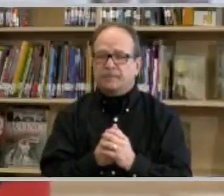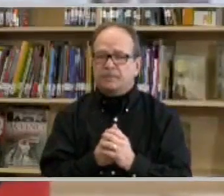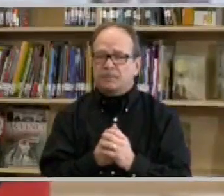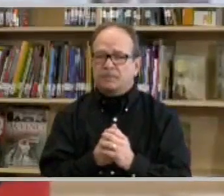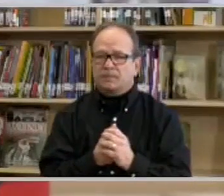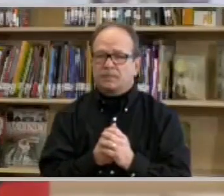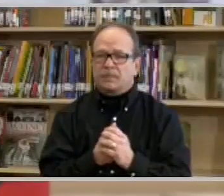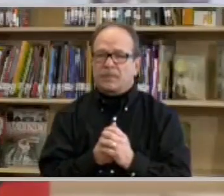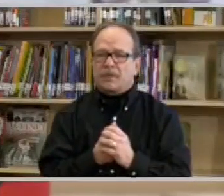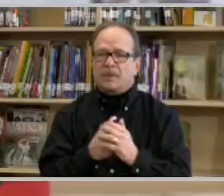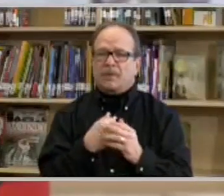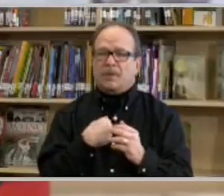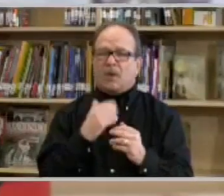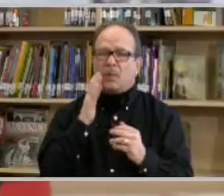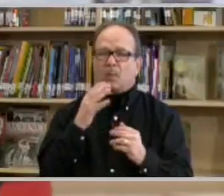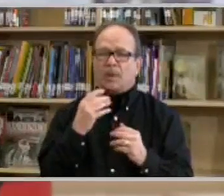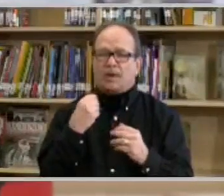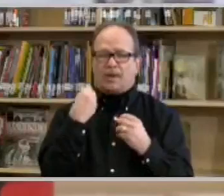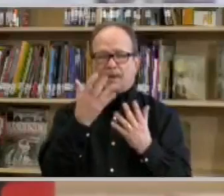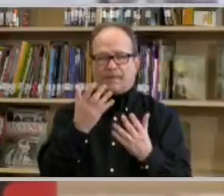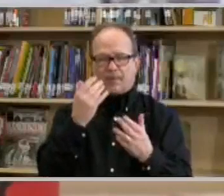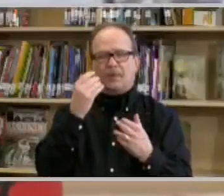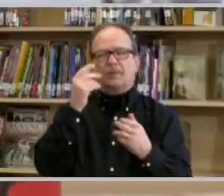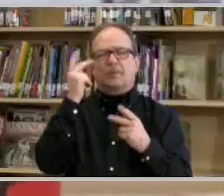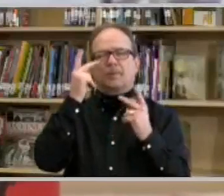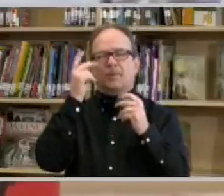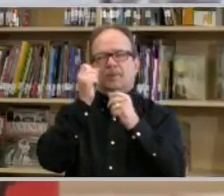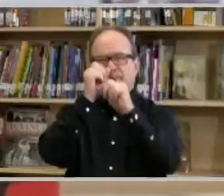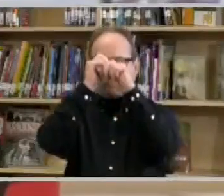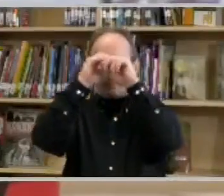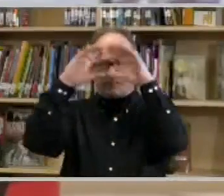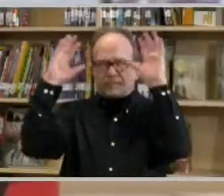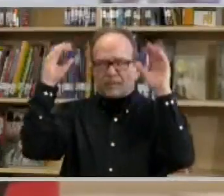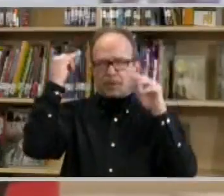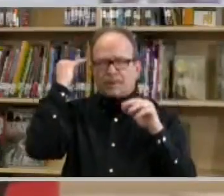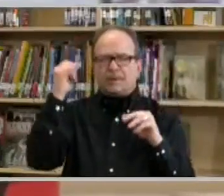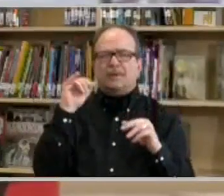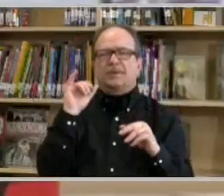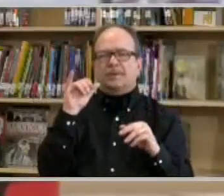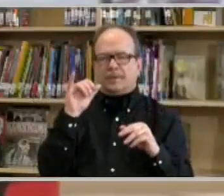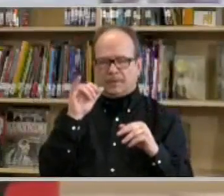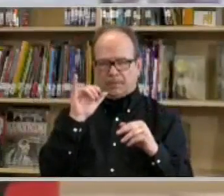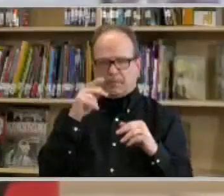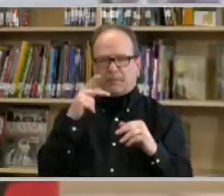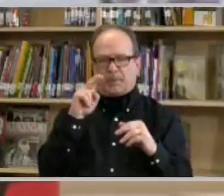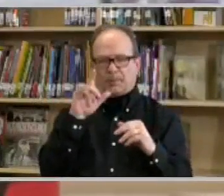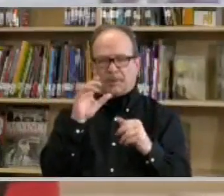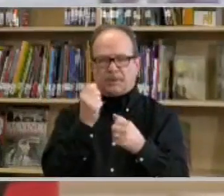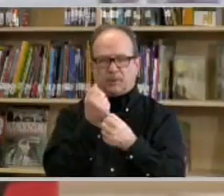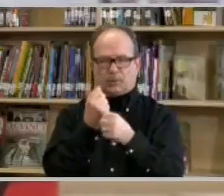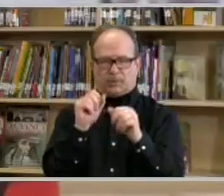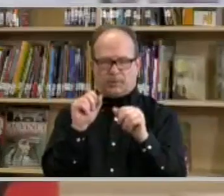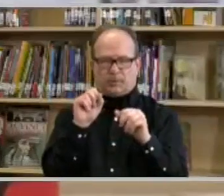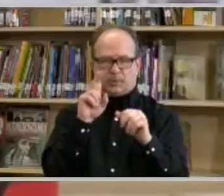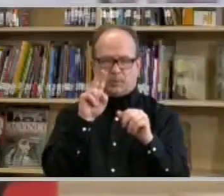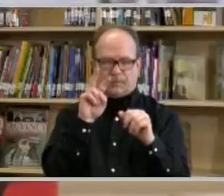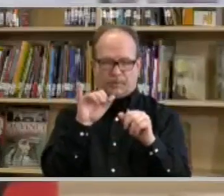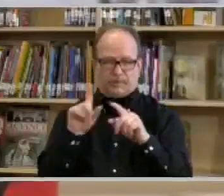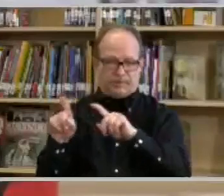I ALSO WANTED, AND I WILL GIVE PEOPLE A PREVIEW OF WHAT THEY WILL FIND IN THE PUBLIC SAFETY